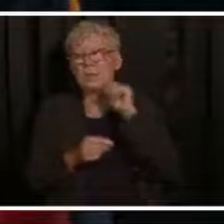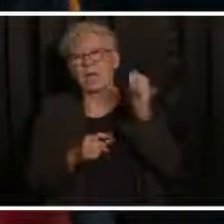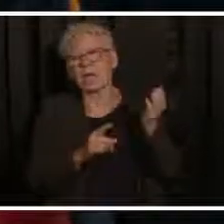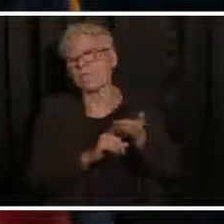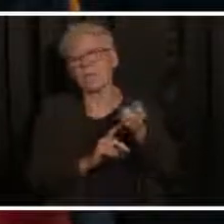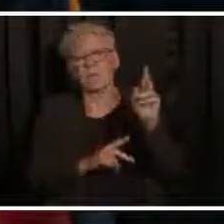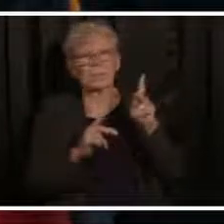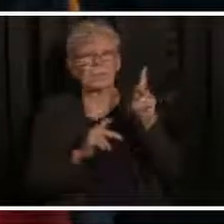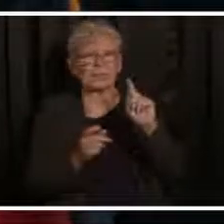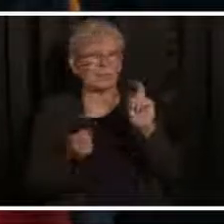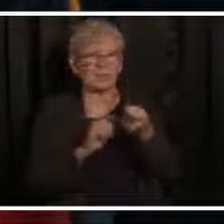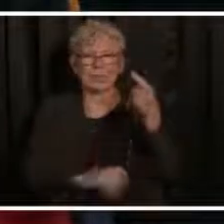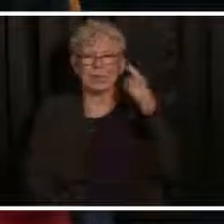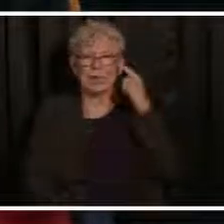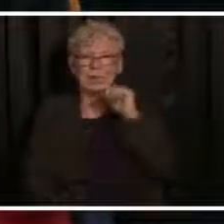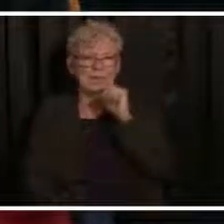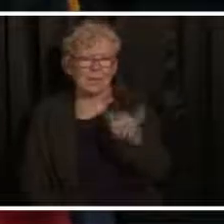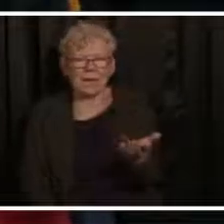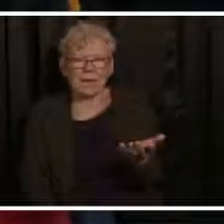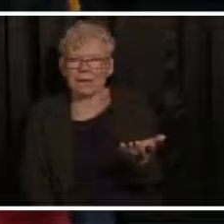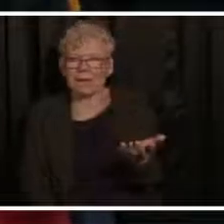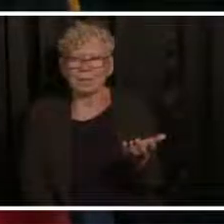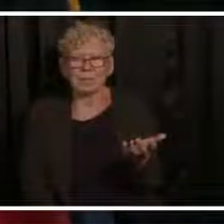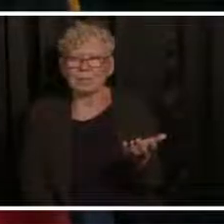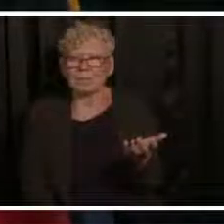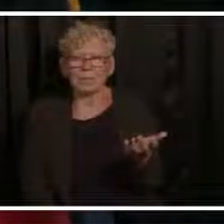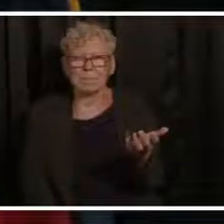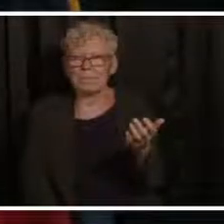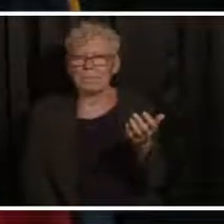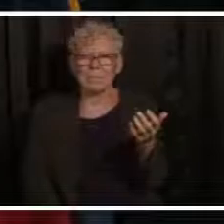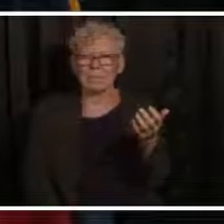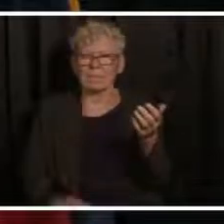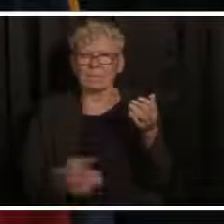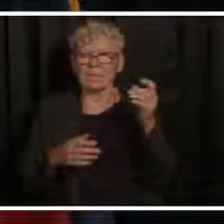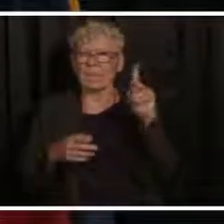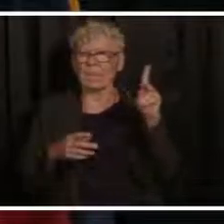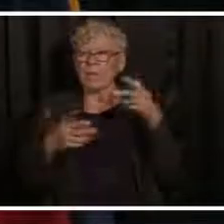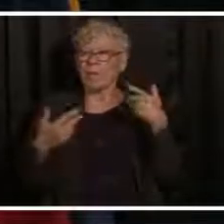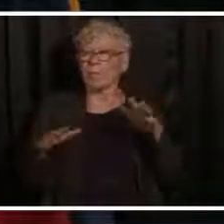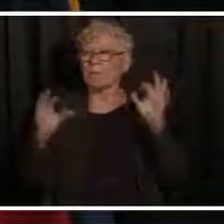there's too many Coloradans. You said I was not I would've I was not going to get vaccinated but have a chance at winning a